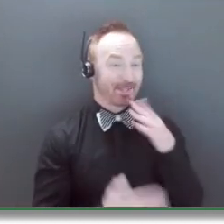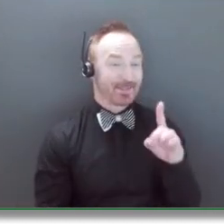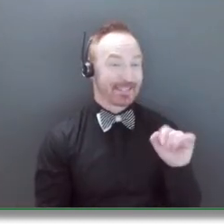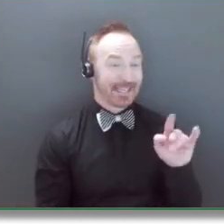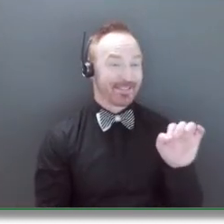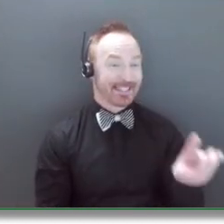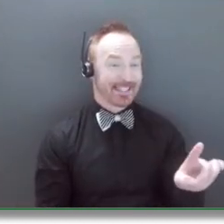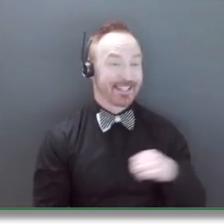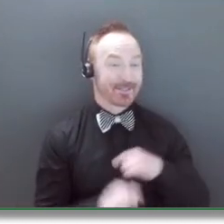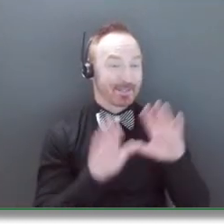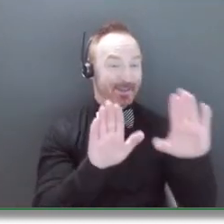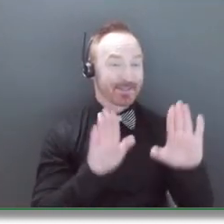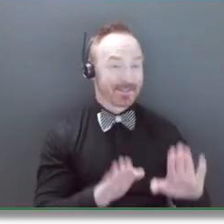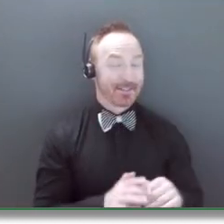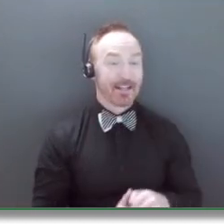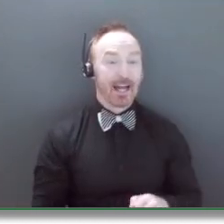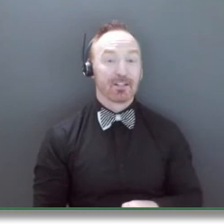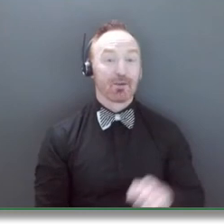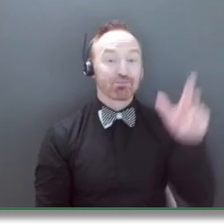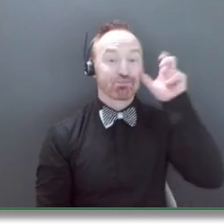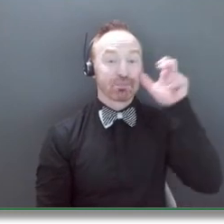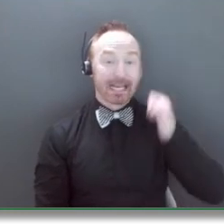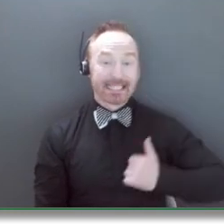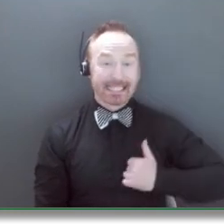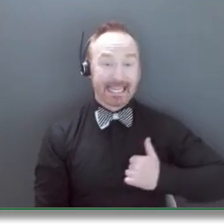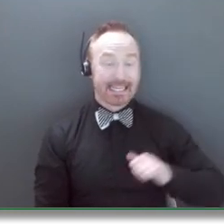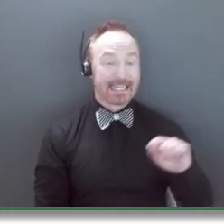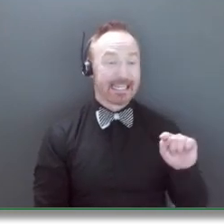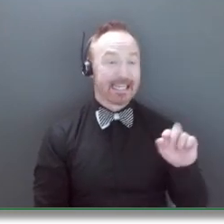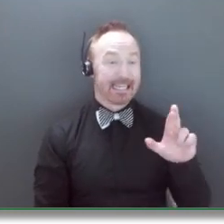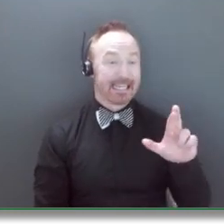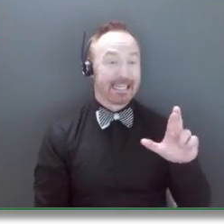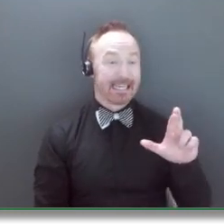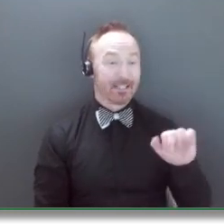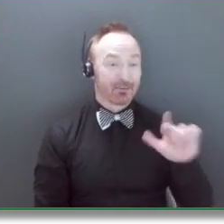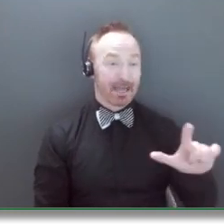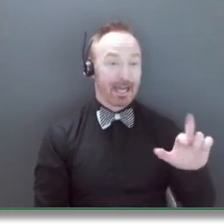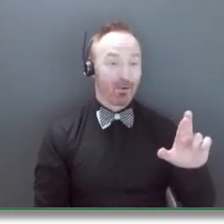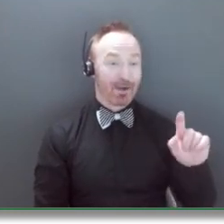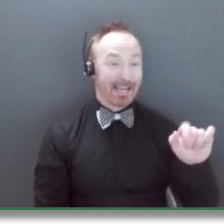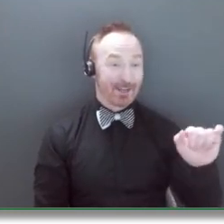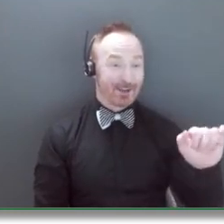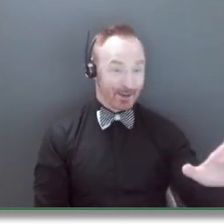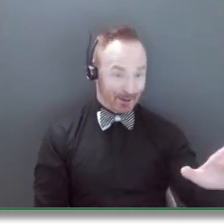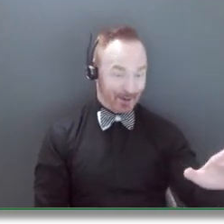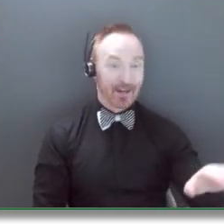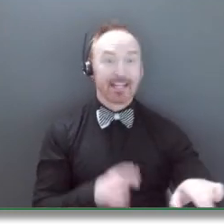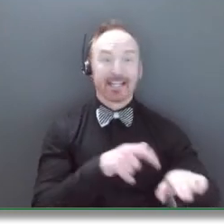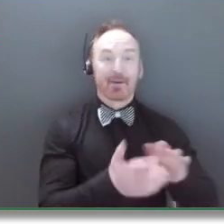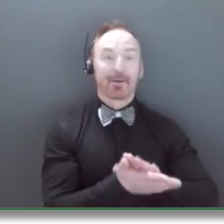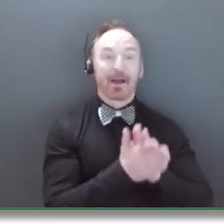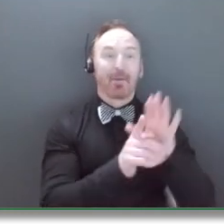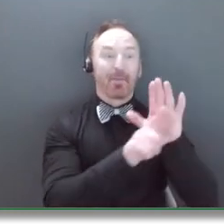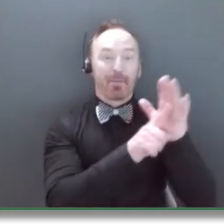so great to hear that the Canadian designed trail rider is gaining traction in our local parks. We don't have time for questions but